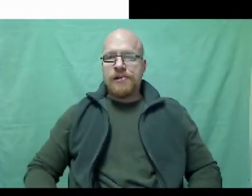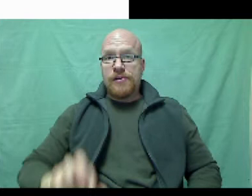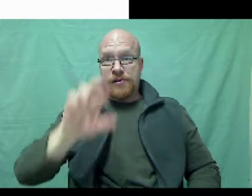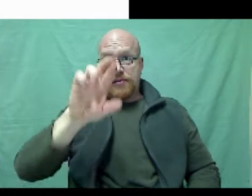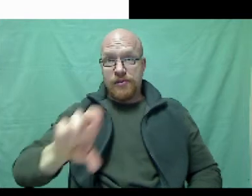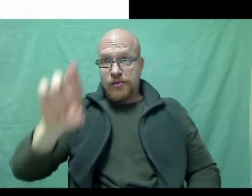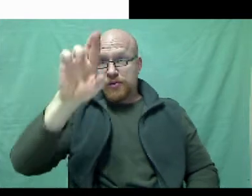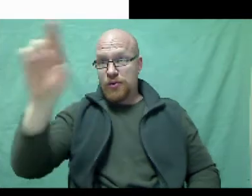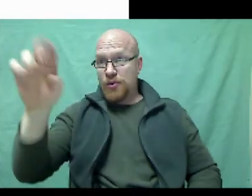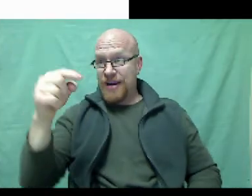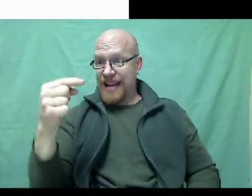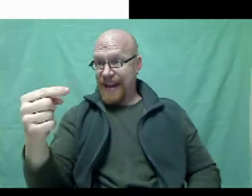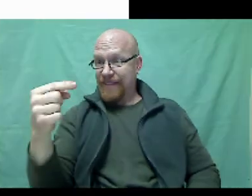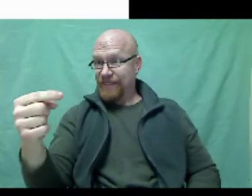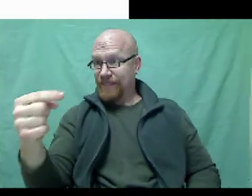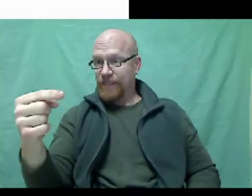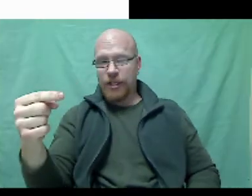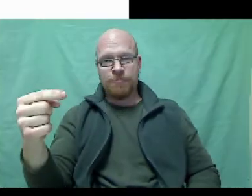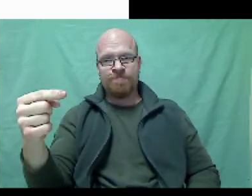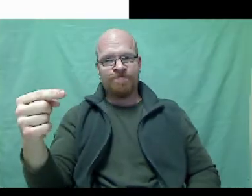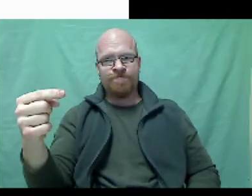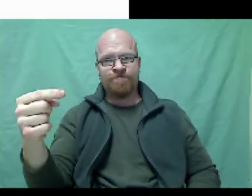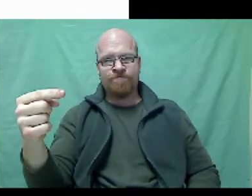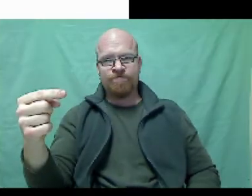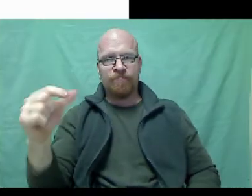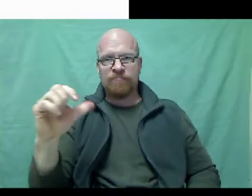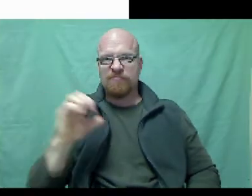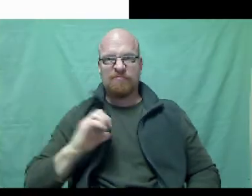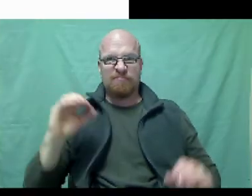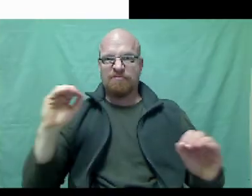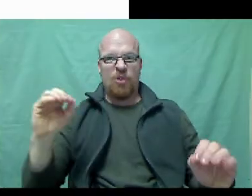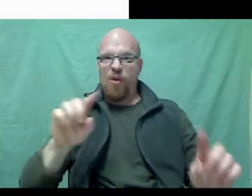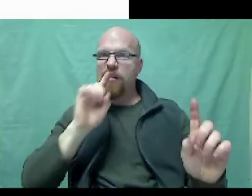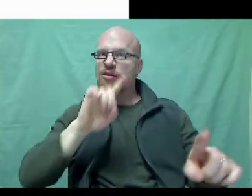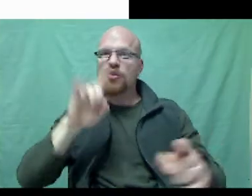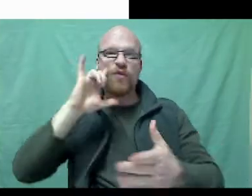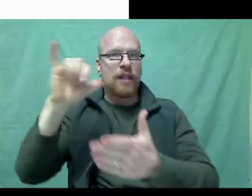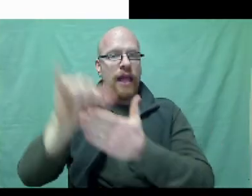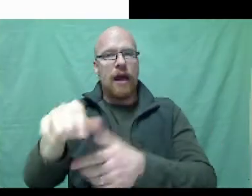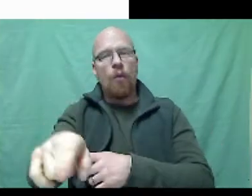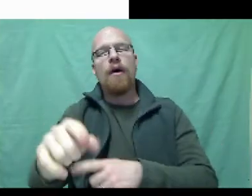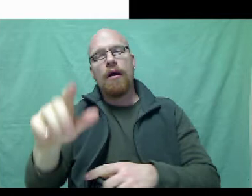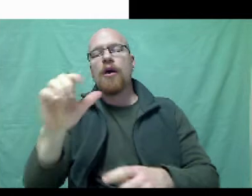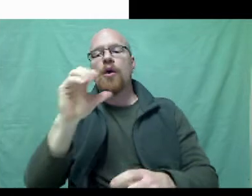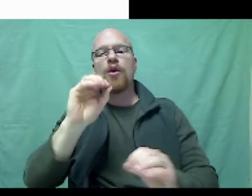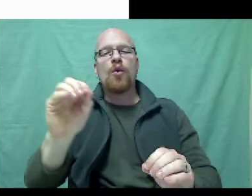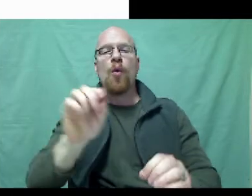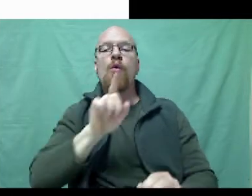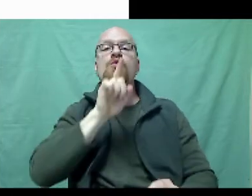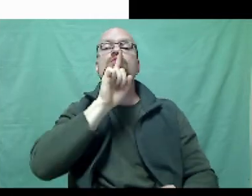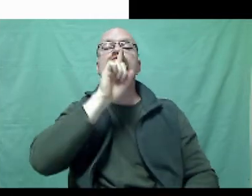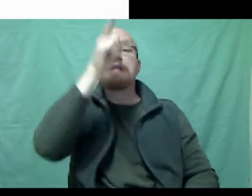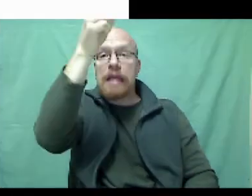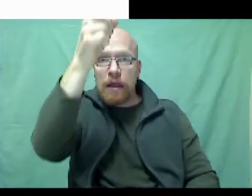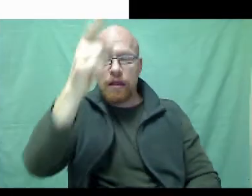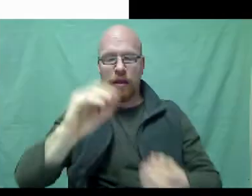There's no answer for that. Well, I'm sorry. There is an answer, but there is no real number answer for that.